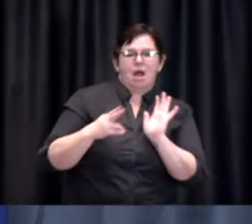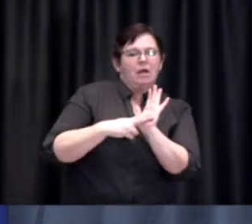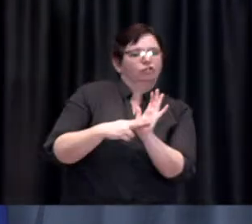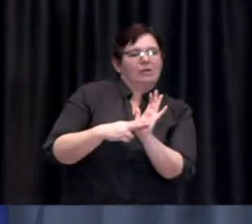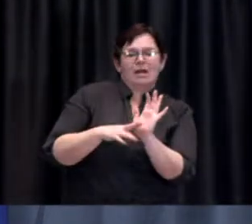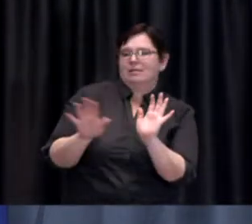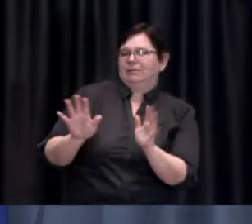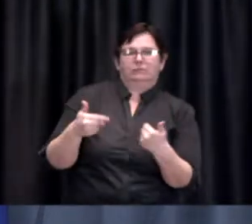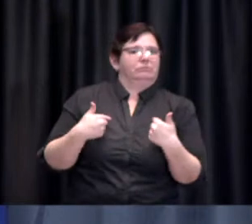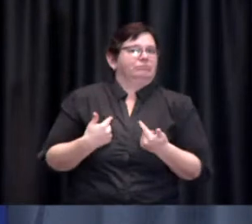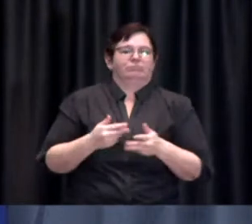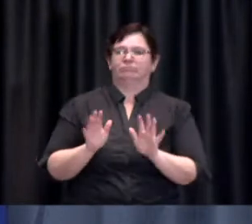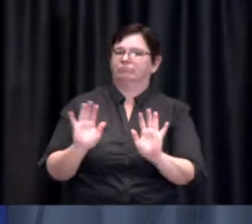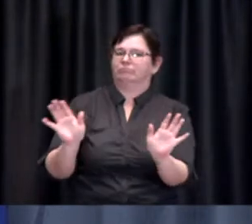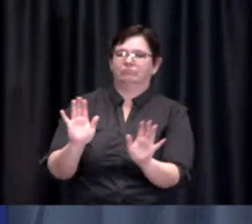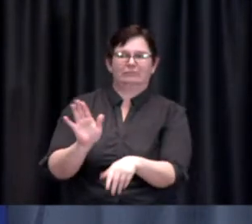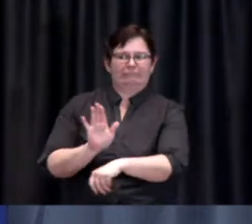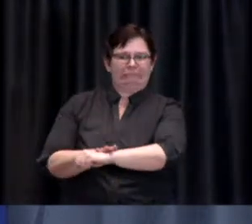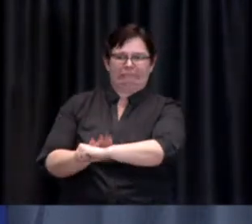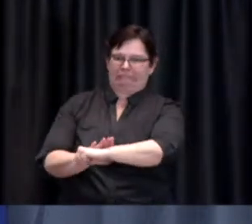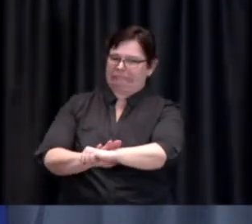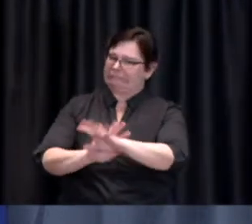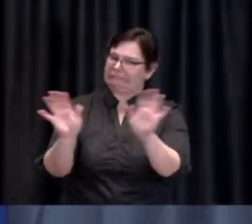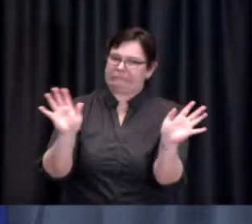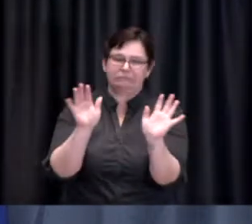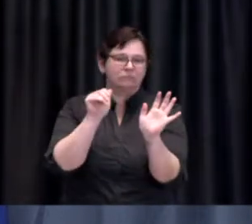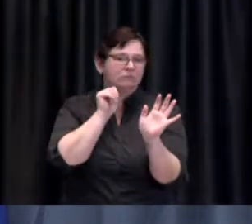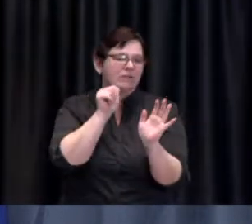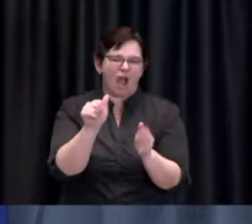In regard to the broader question of the how long we've been locked down